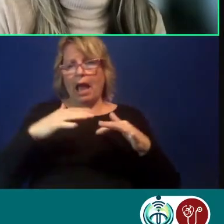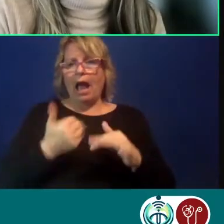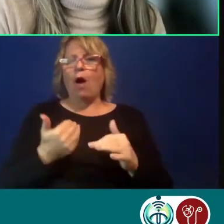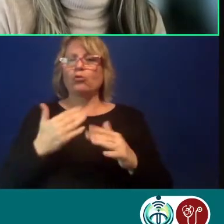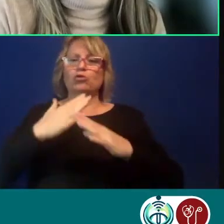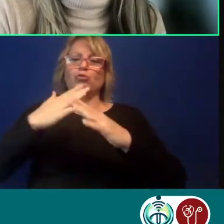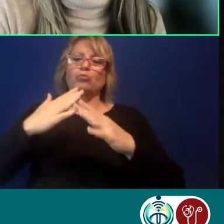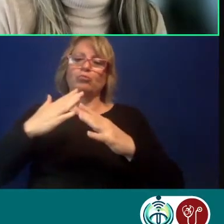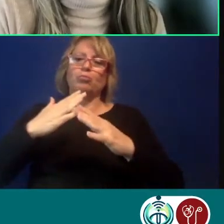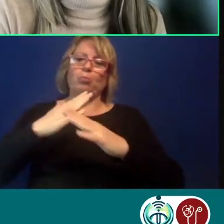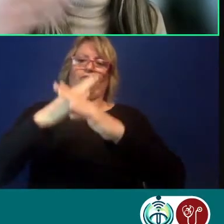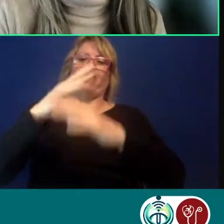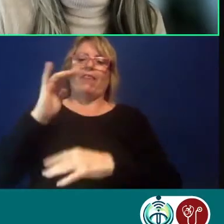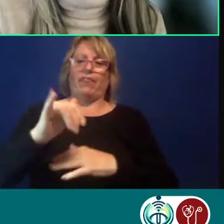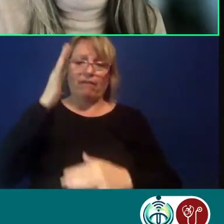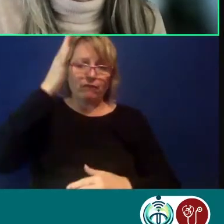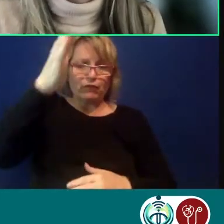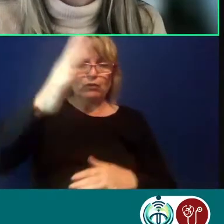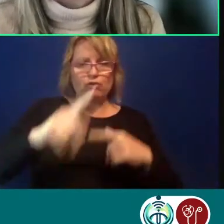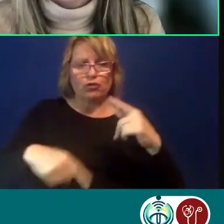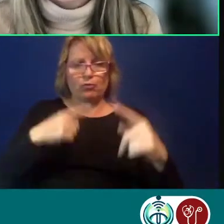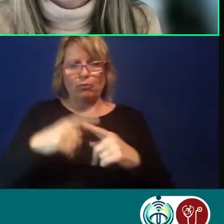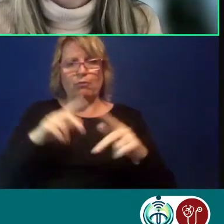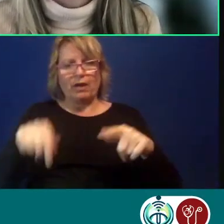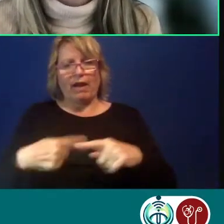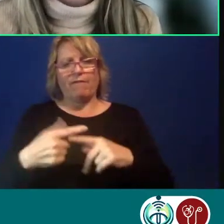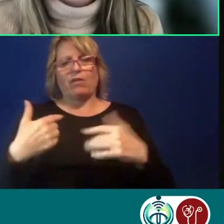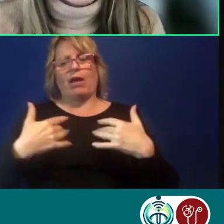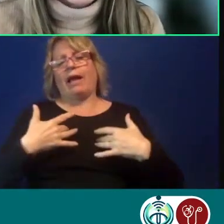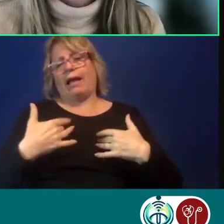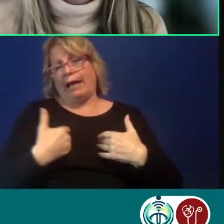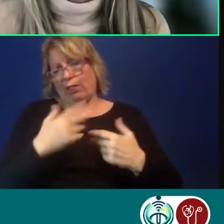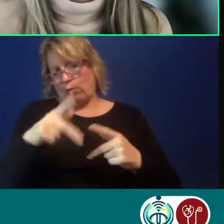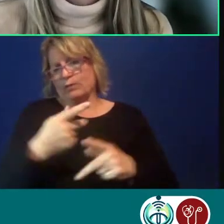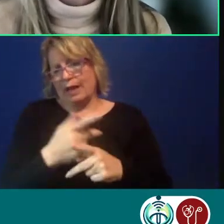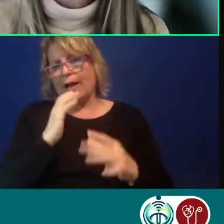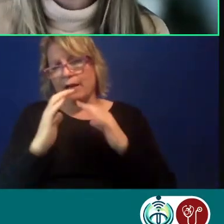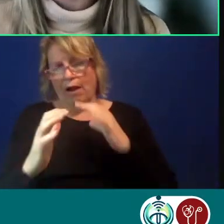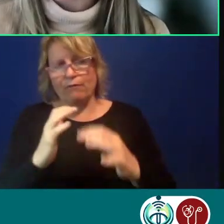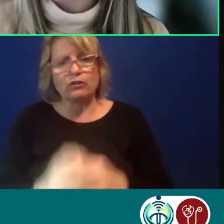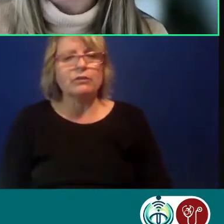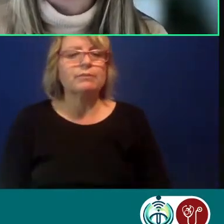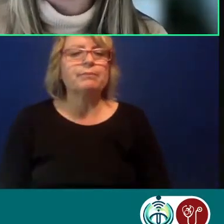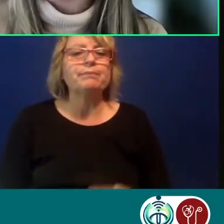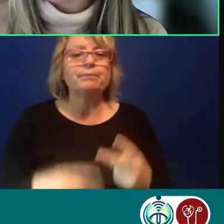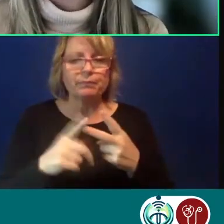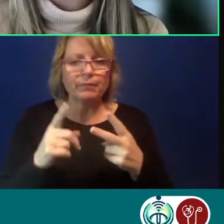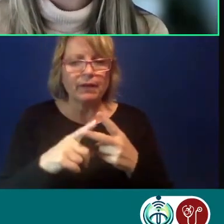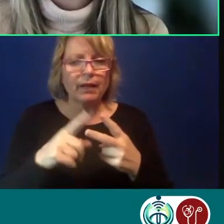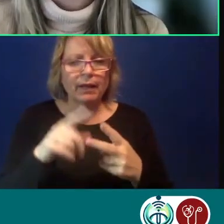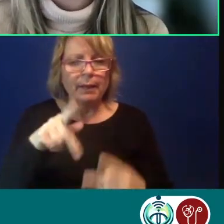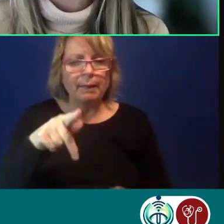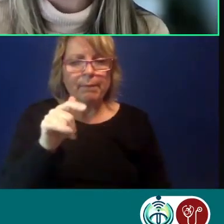we do think about these types of conversations. The second foundational pillar to me is sensory